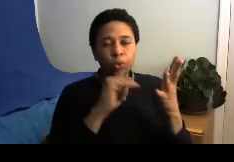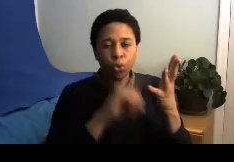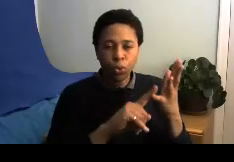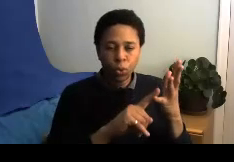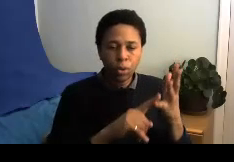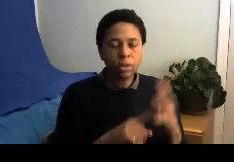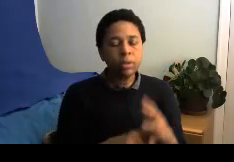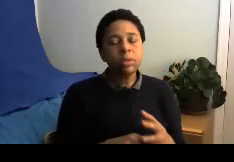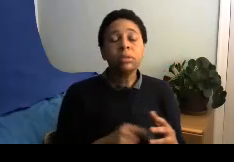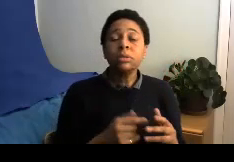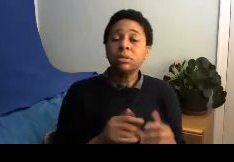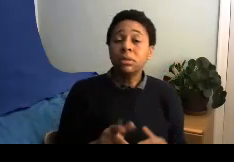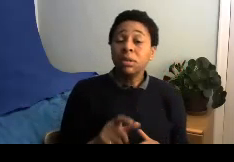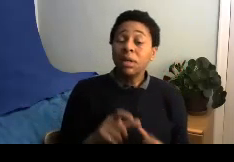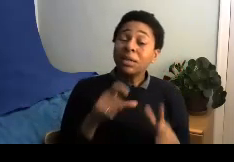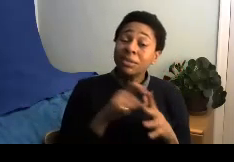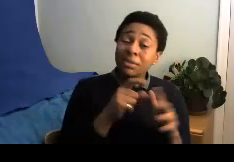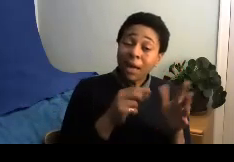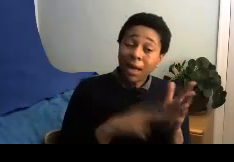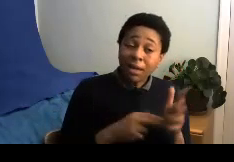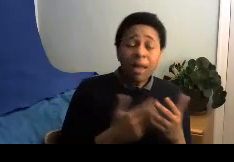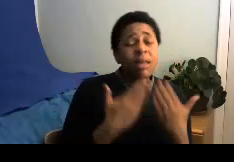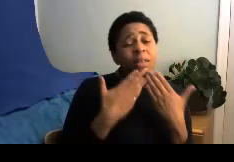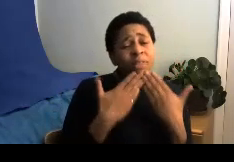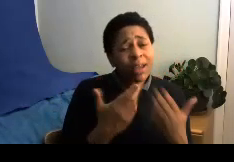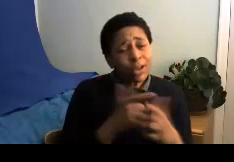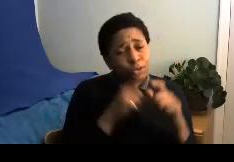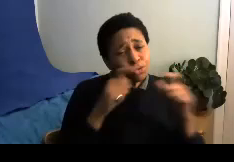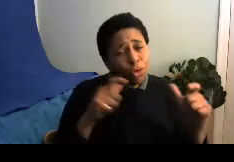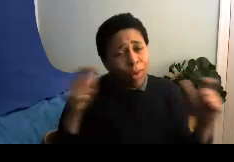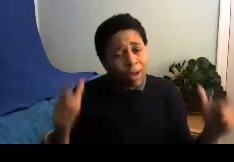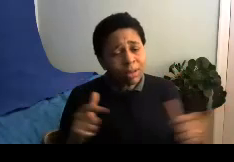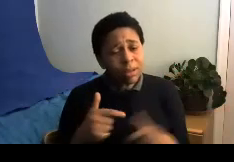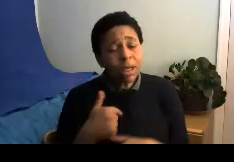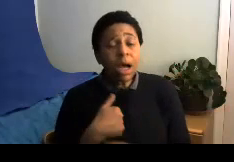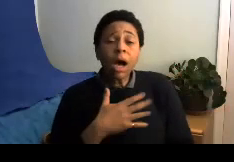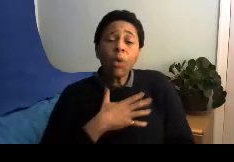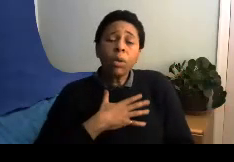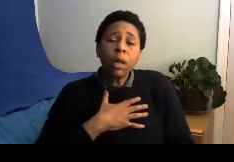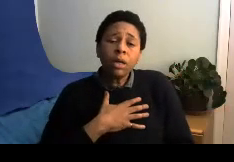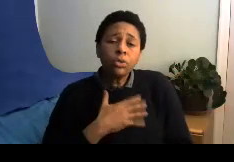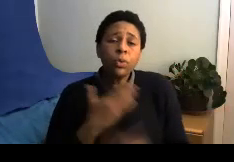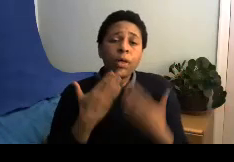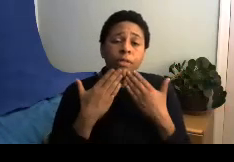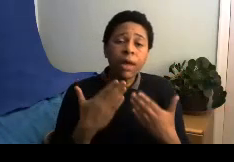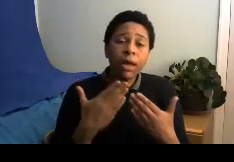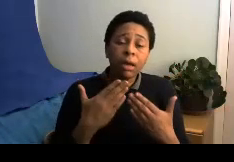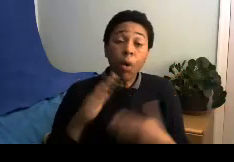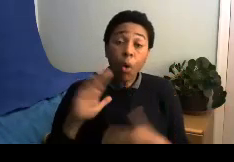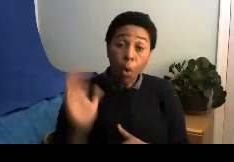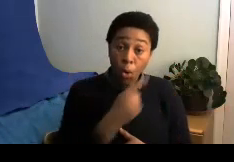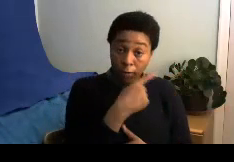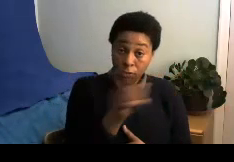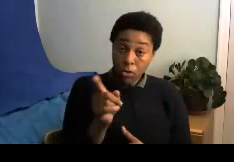well. So. So I just like to thank Paul again. And as well as